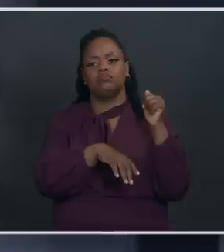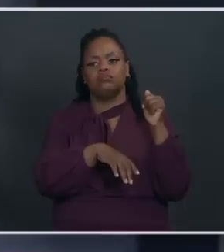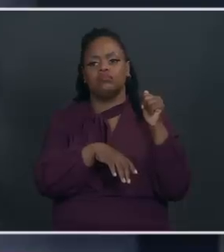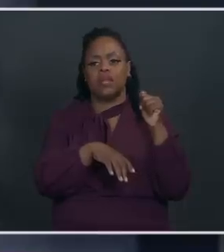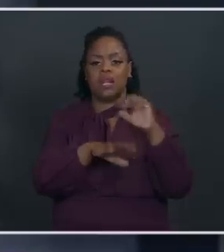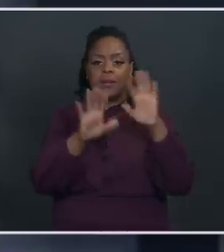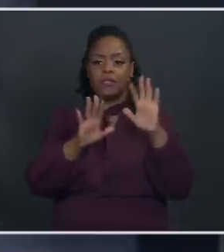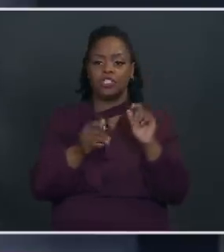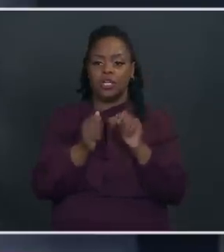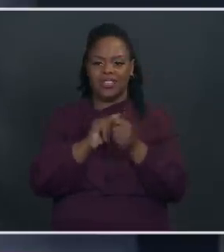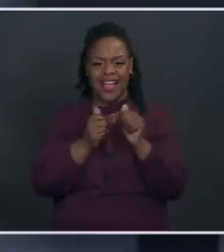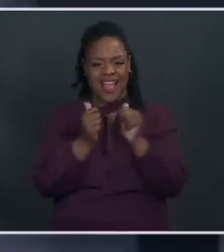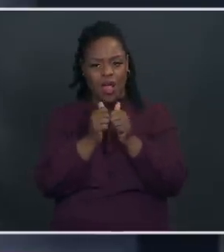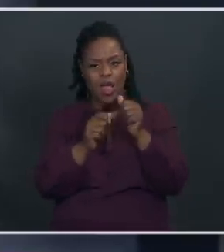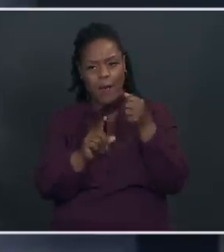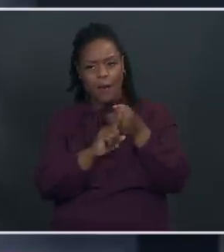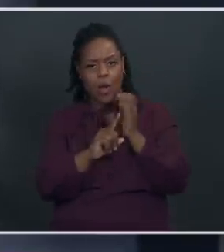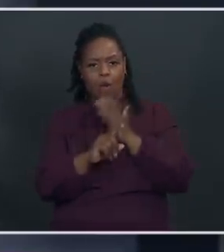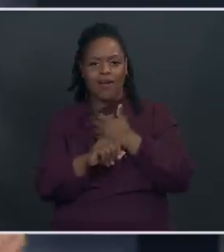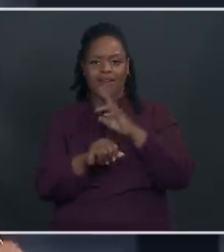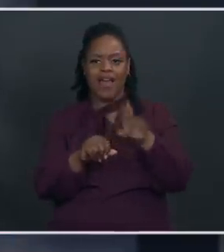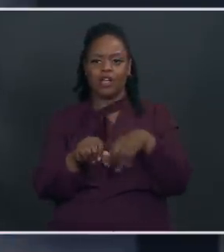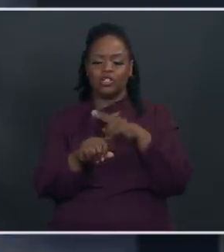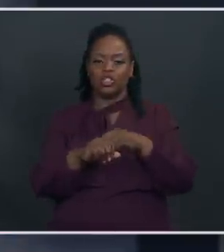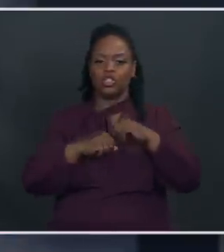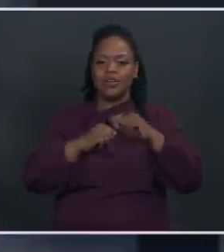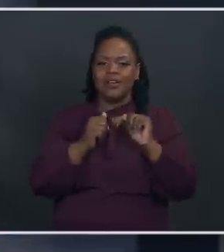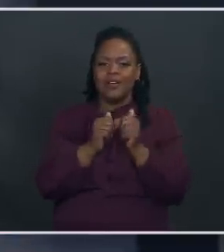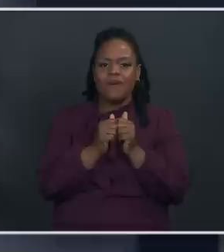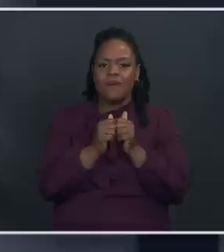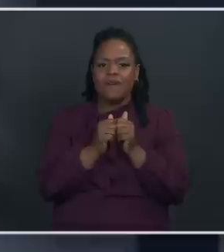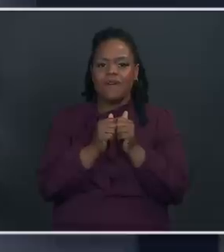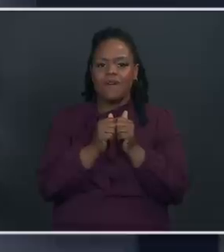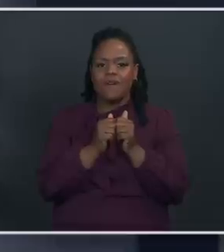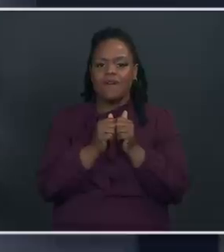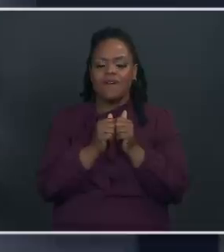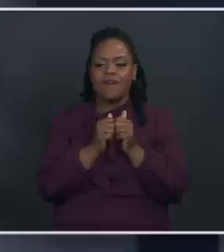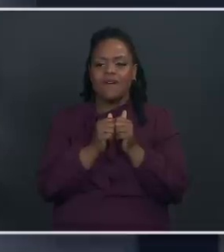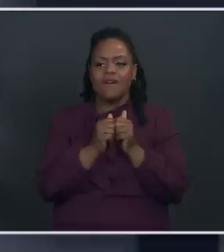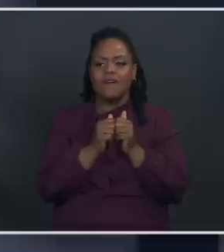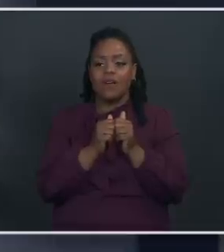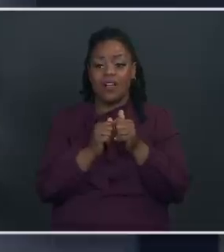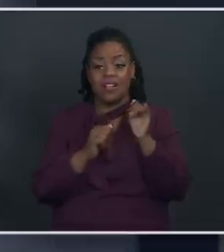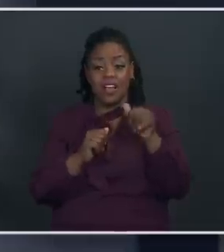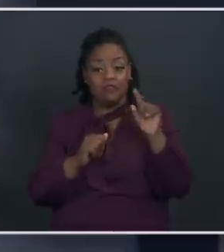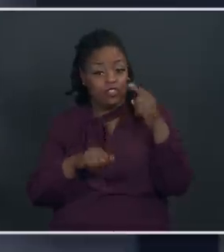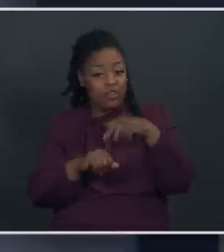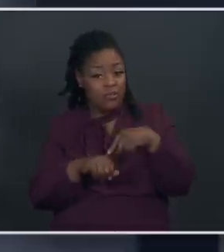to give all of us an even deeper understanding of the challenges. This is the first time a president has ever done that.